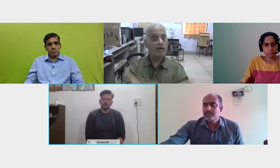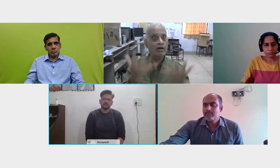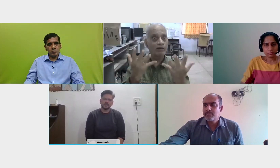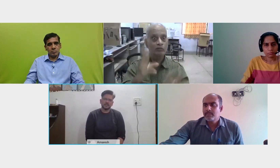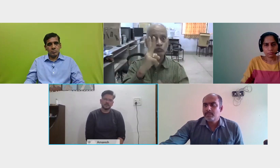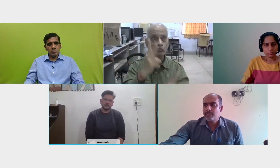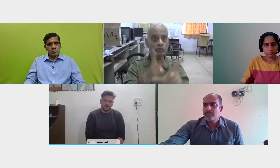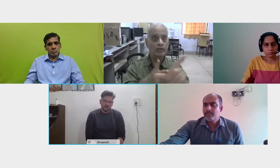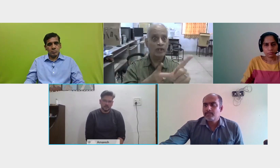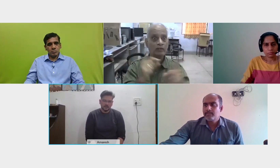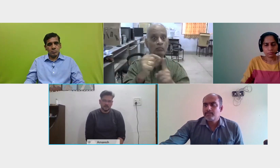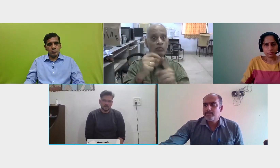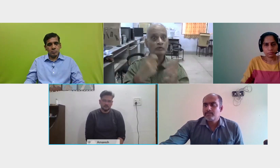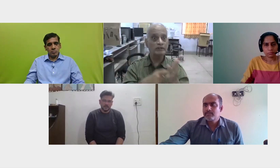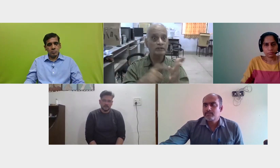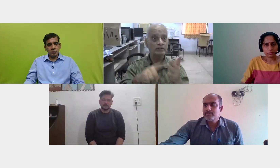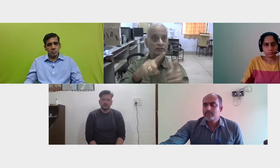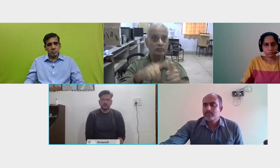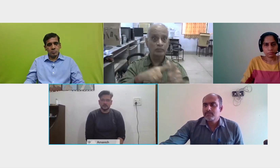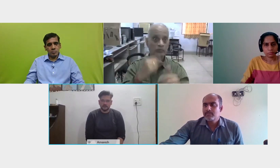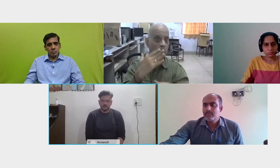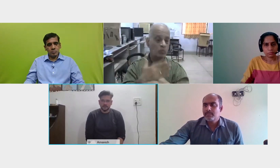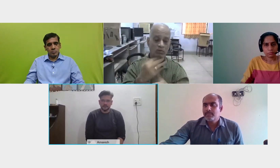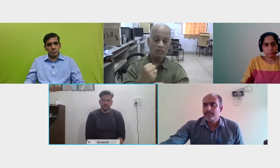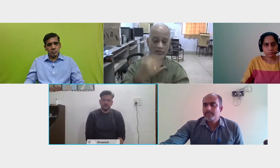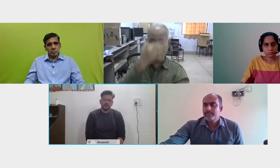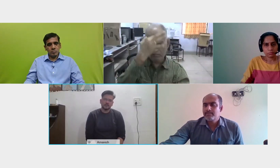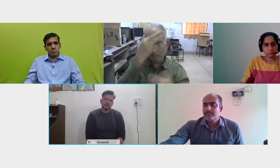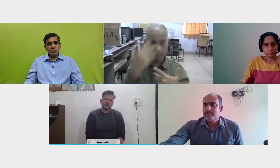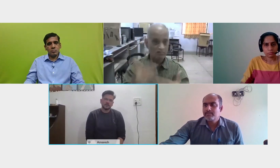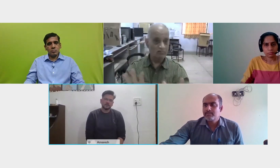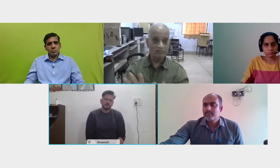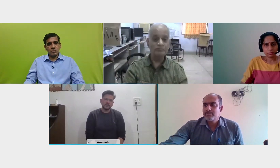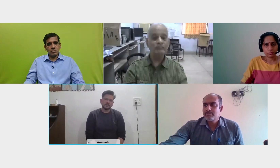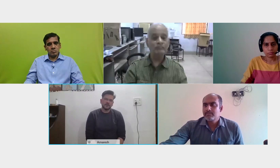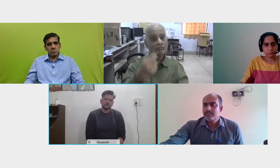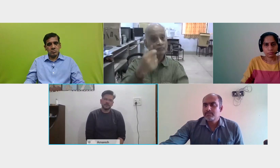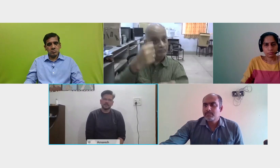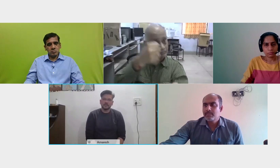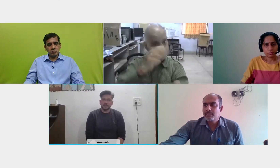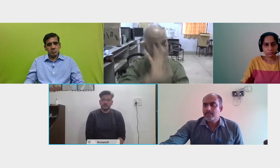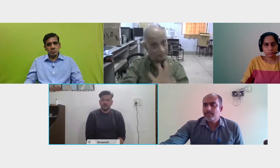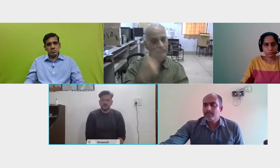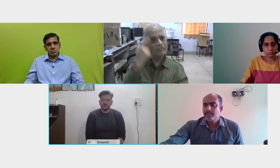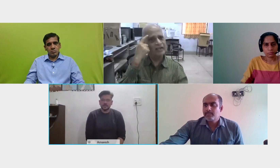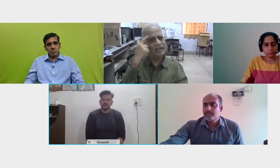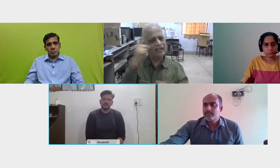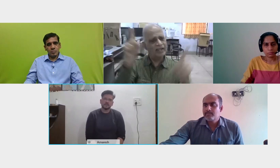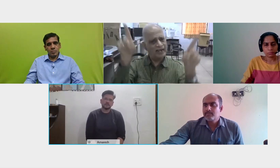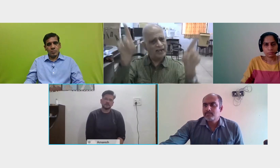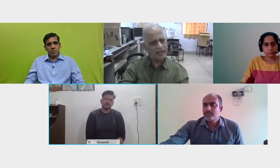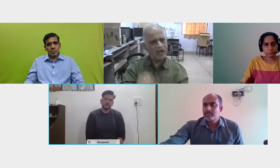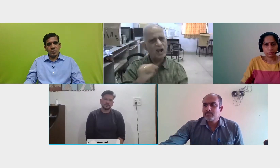making the dictionary. It was a very very big learning experience for us and it was